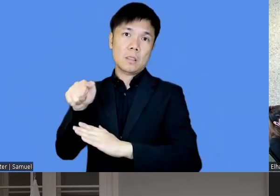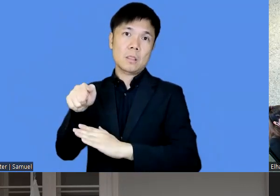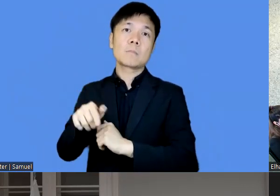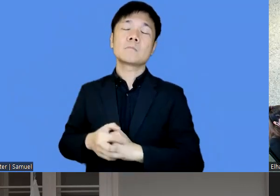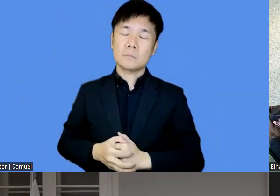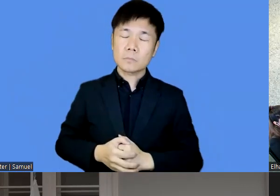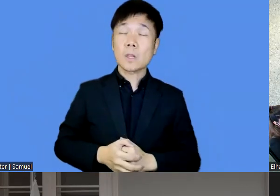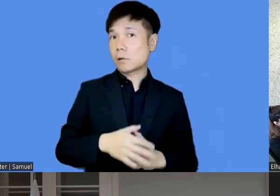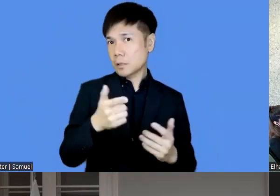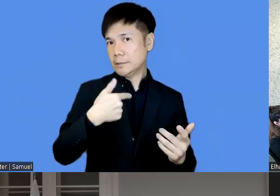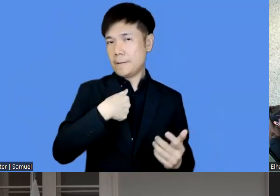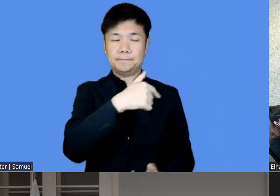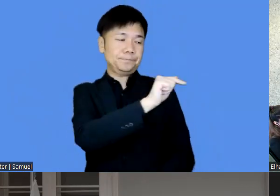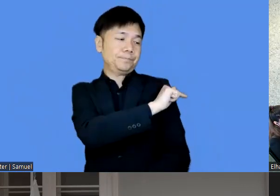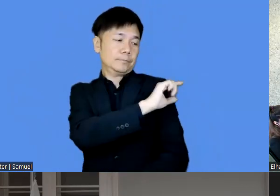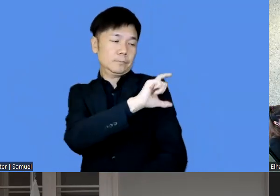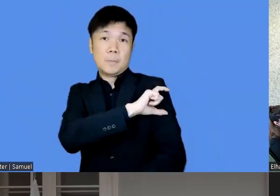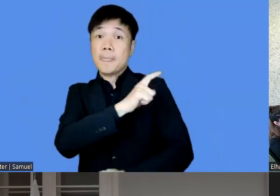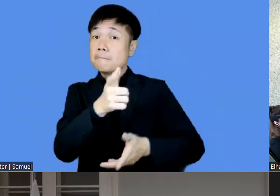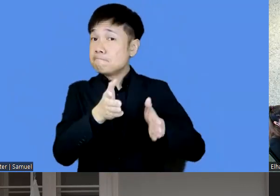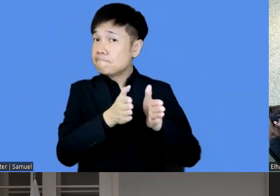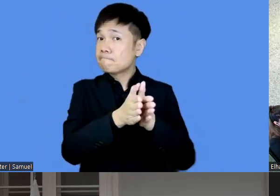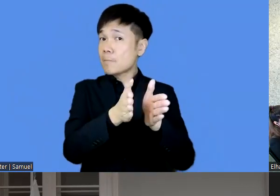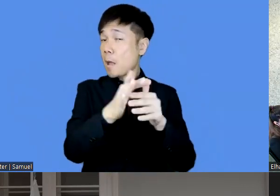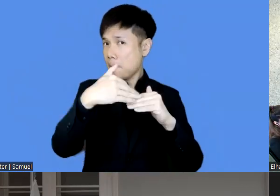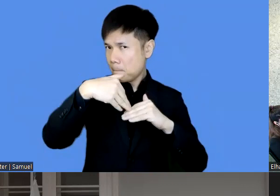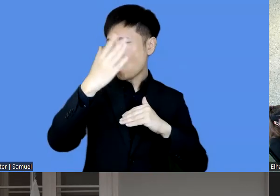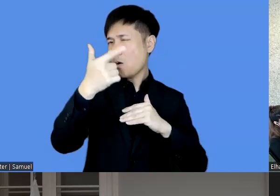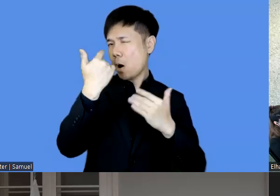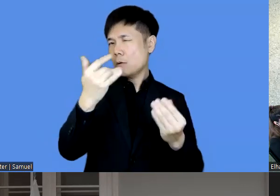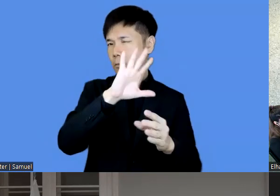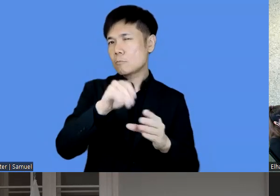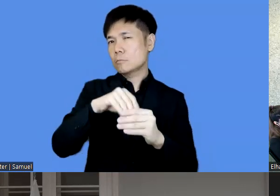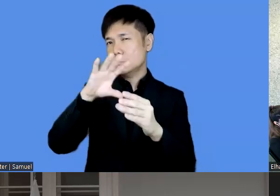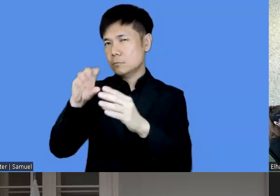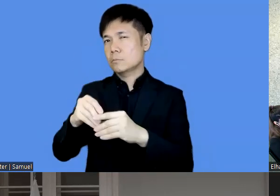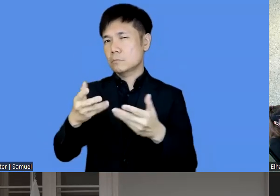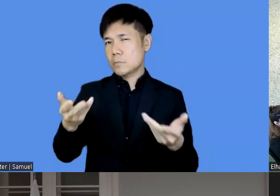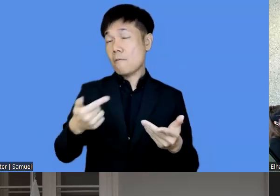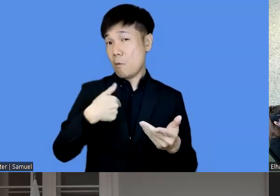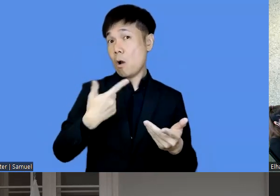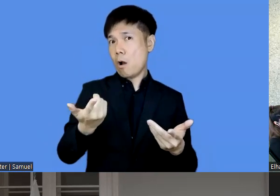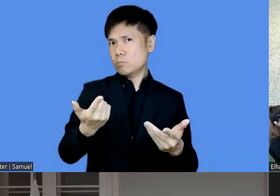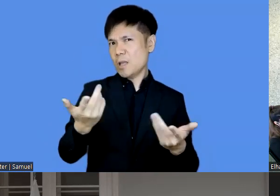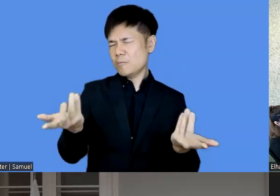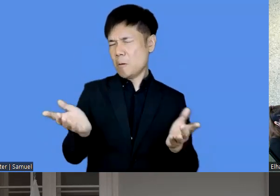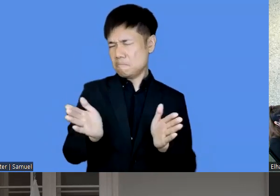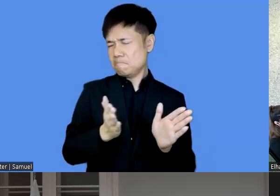to others, but it is also important to mainstream protection and inclusion of persons with disabilities in our own activities in relation to IHL.